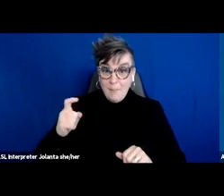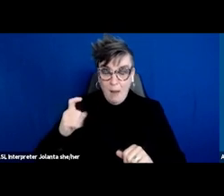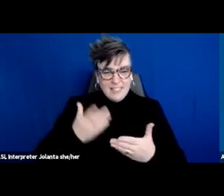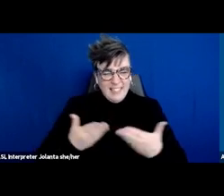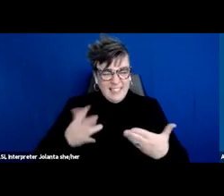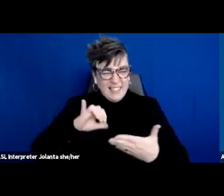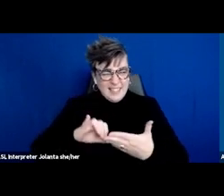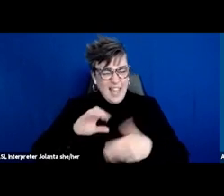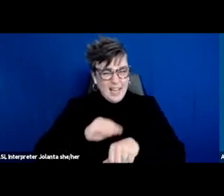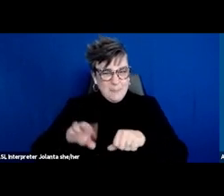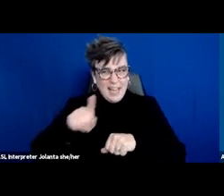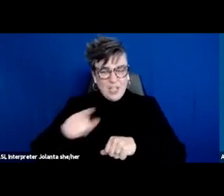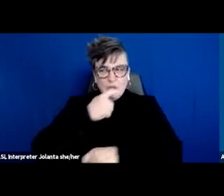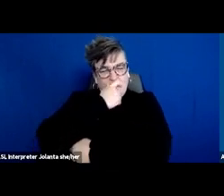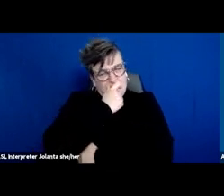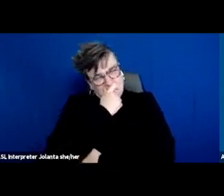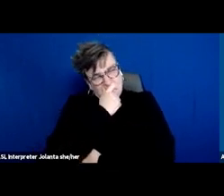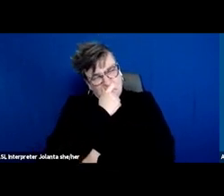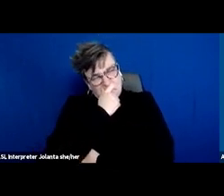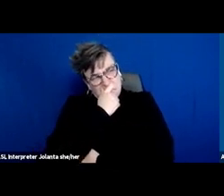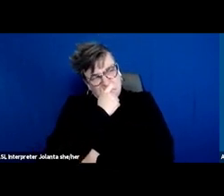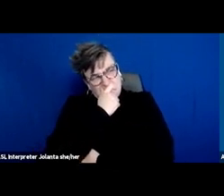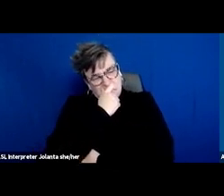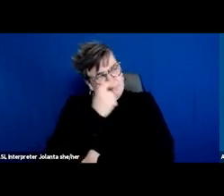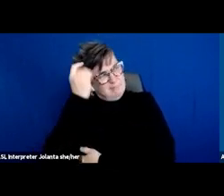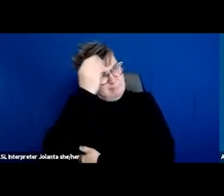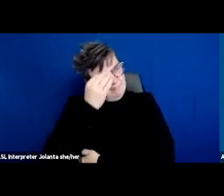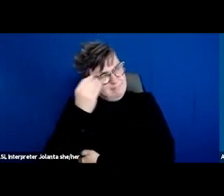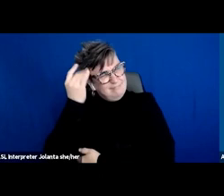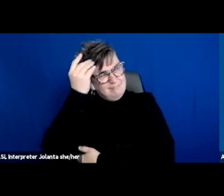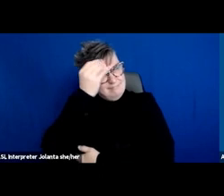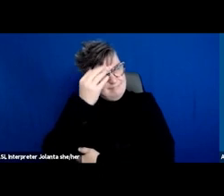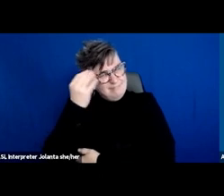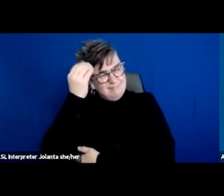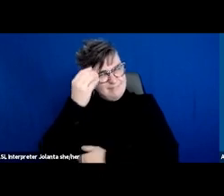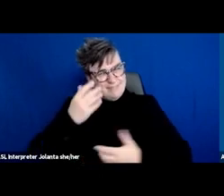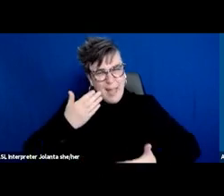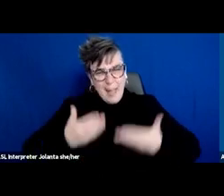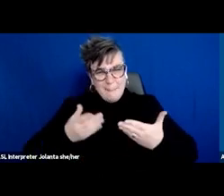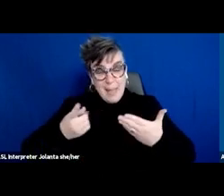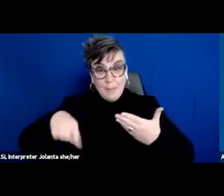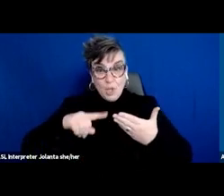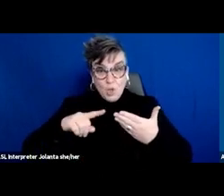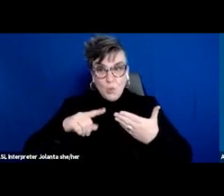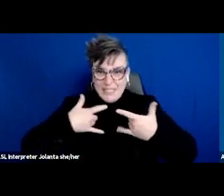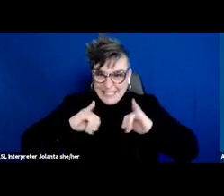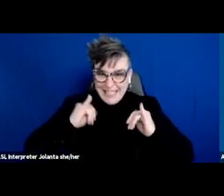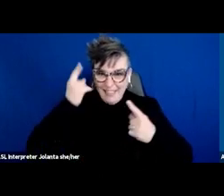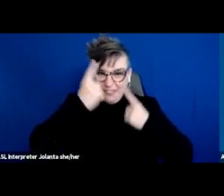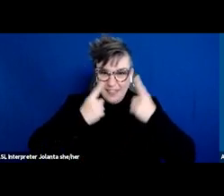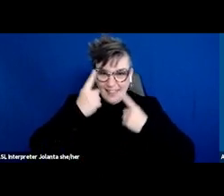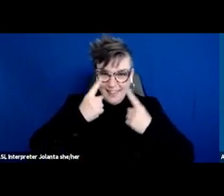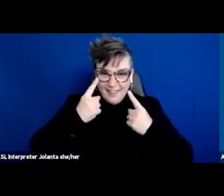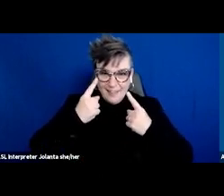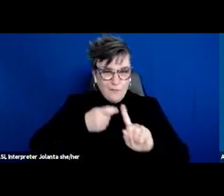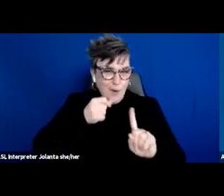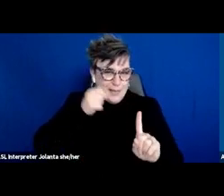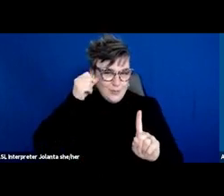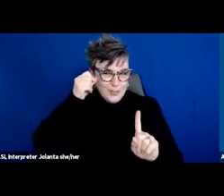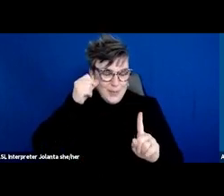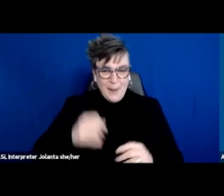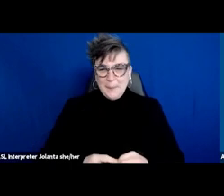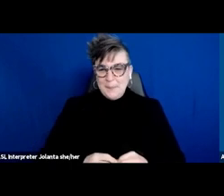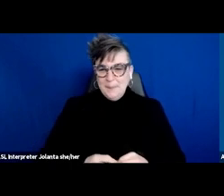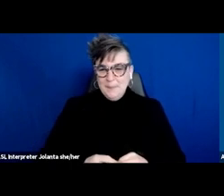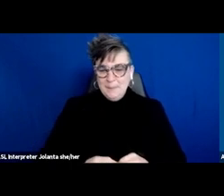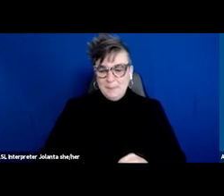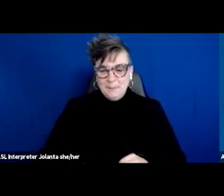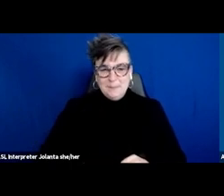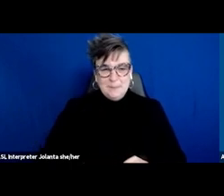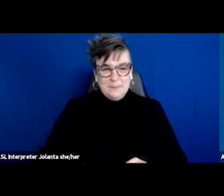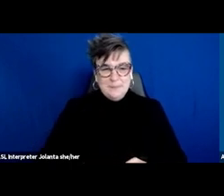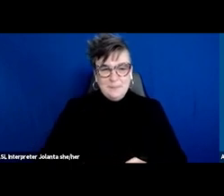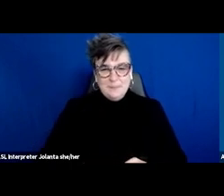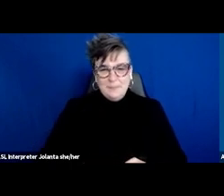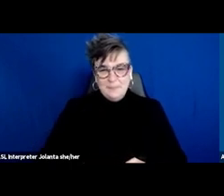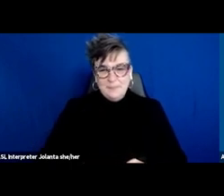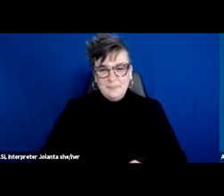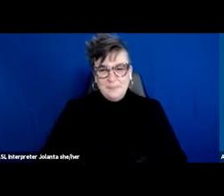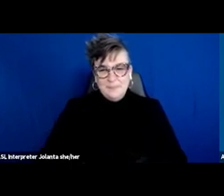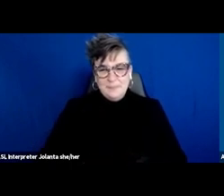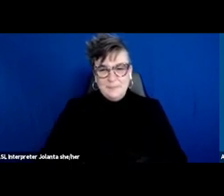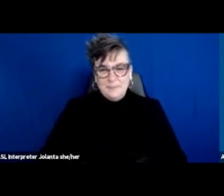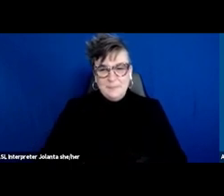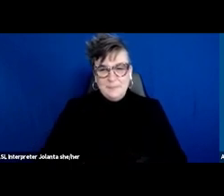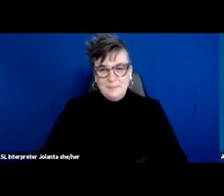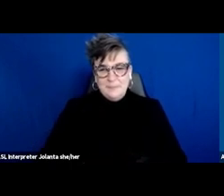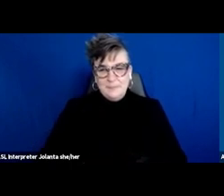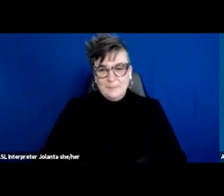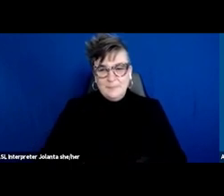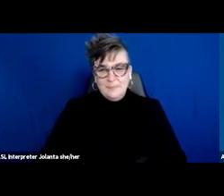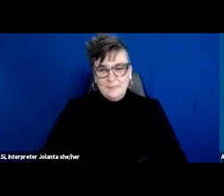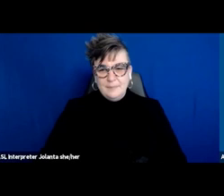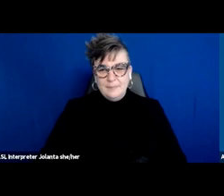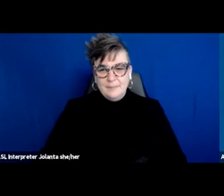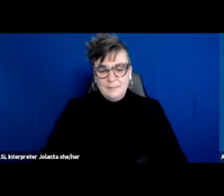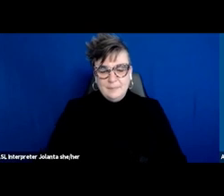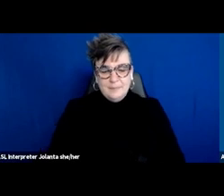you go, "Hmm" yesterday, the things you were thinking about the most. We are looking for